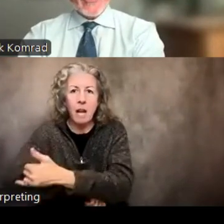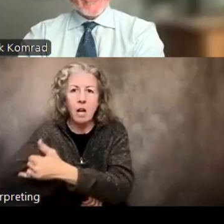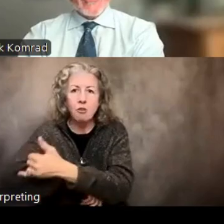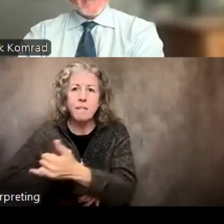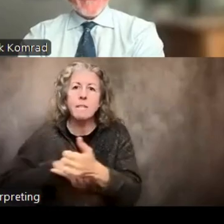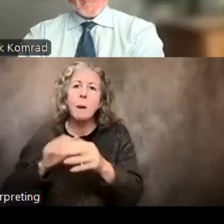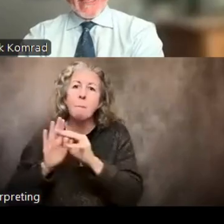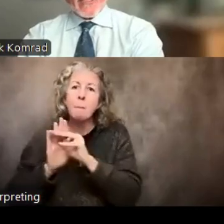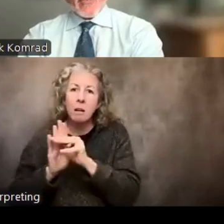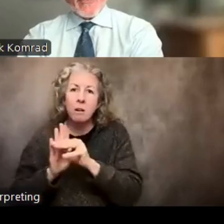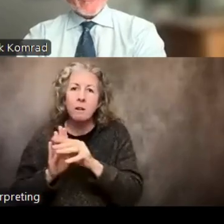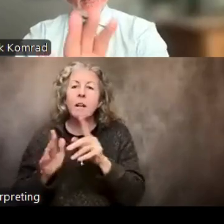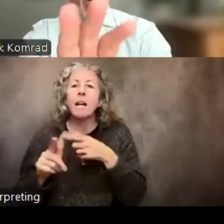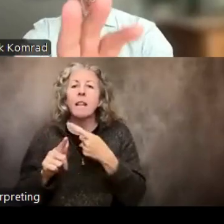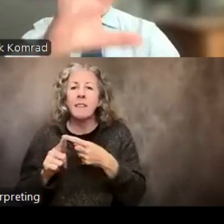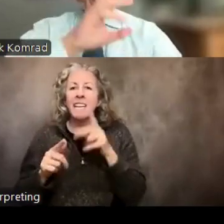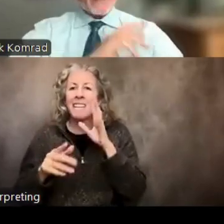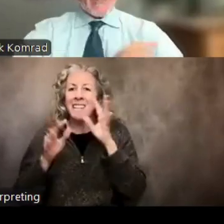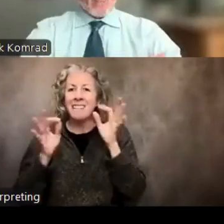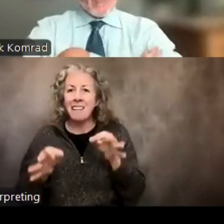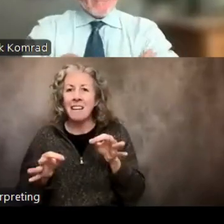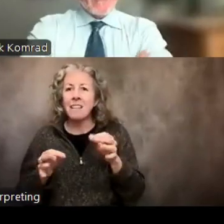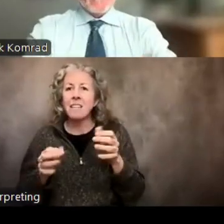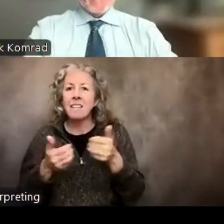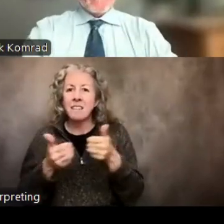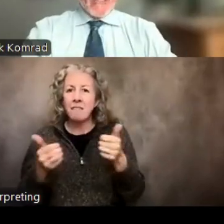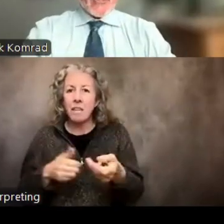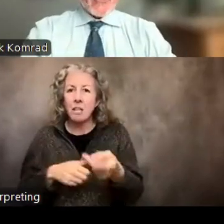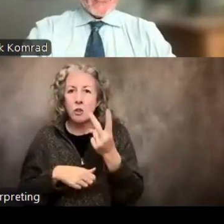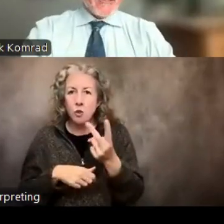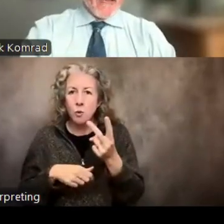two different categories, one track, one, patients whose death